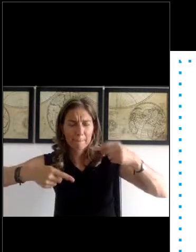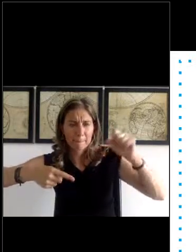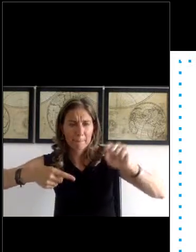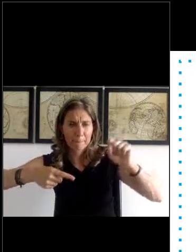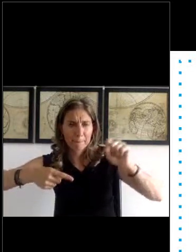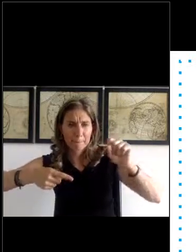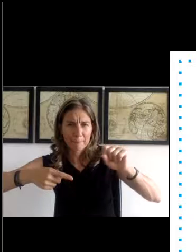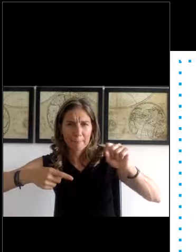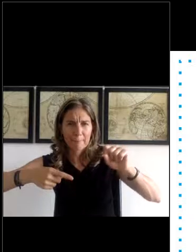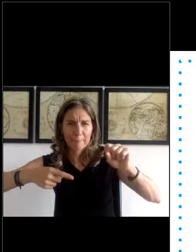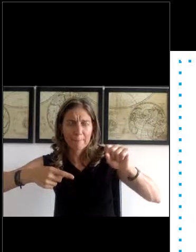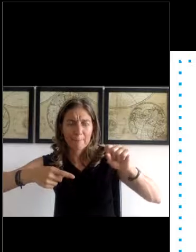Still, right now.